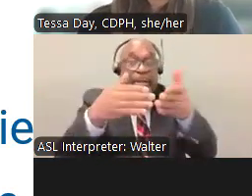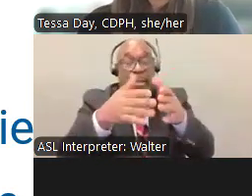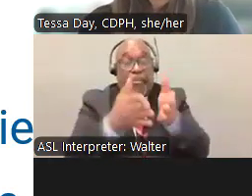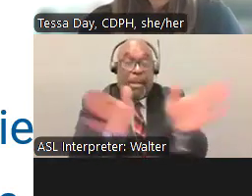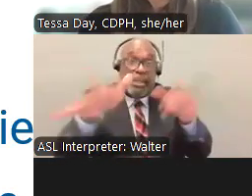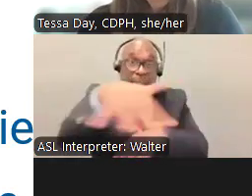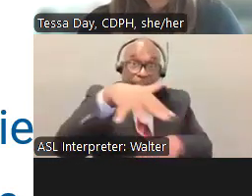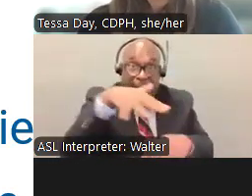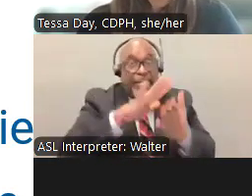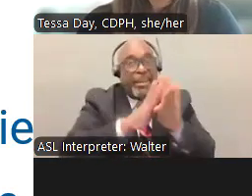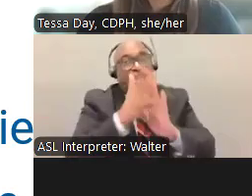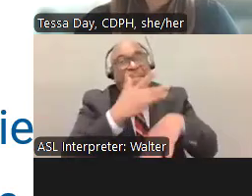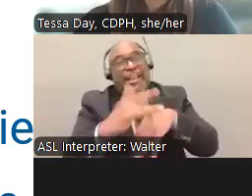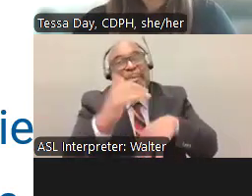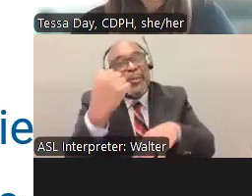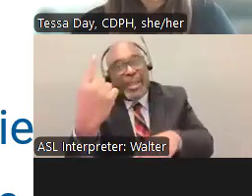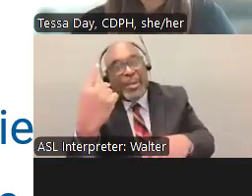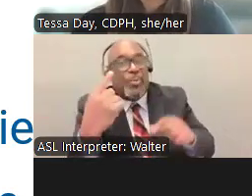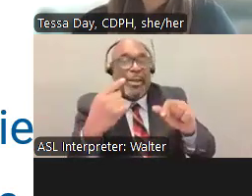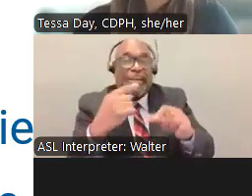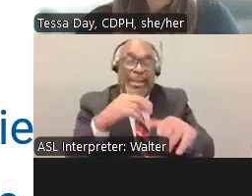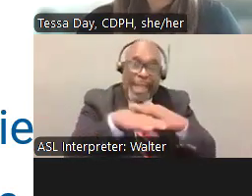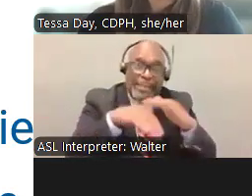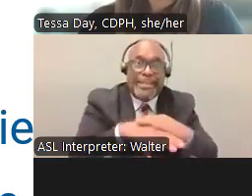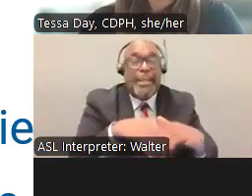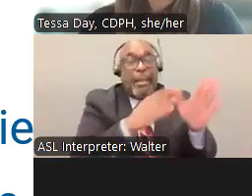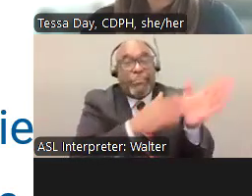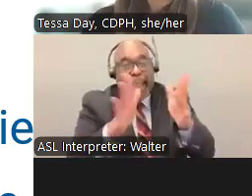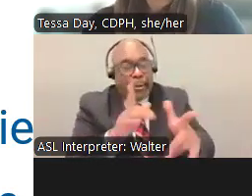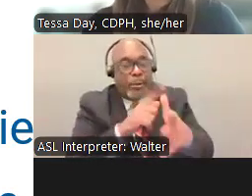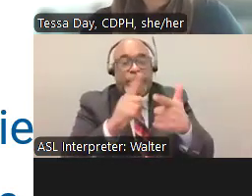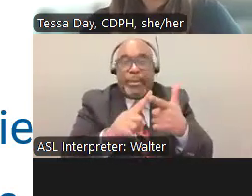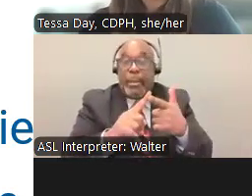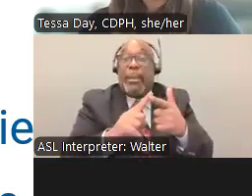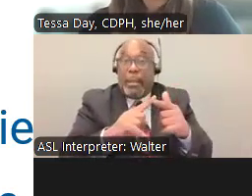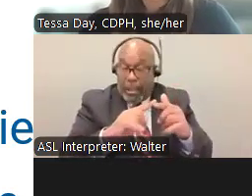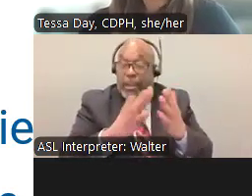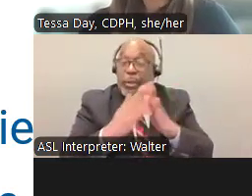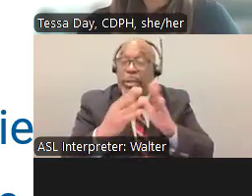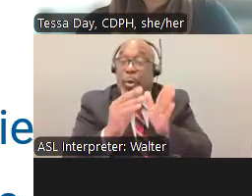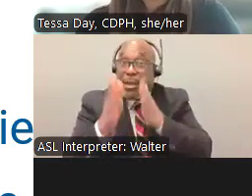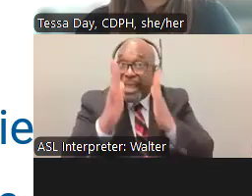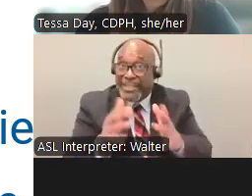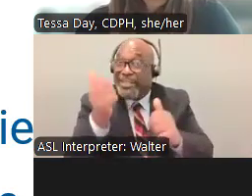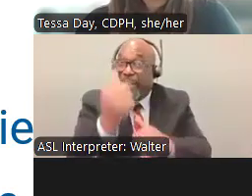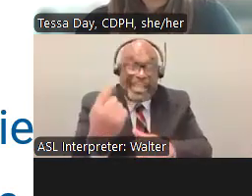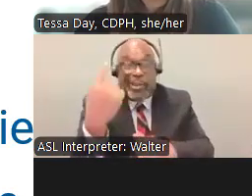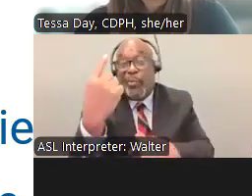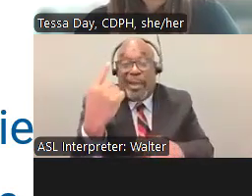13:37:38 anyone to access -- planners, 13:37:40 policymakers, community 13:37:42 organizers, anyone already 13:37:44 working in this space to use as